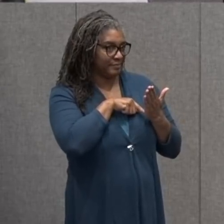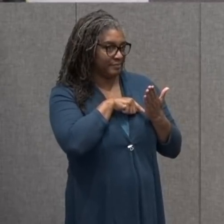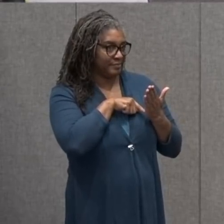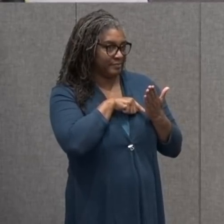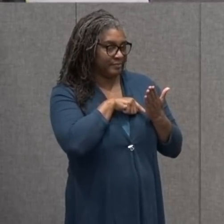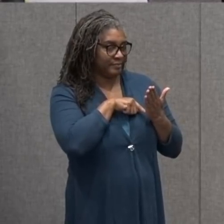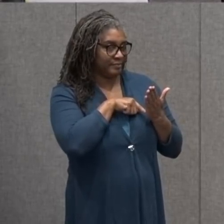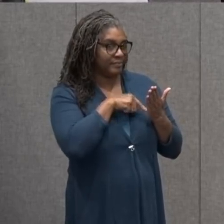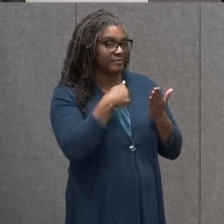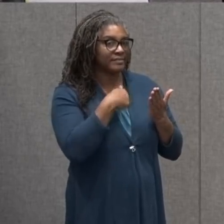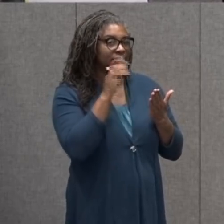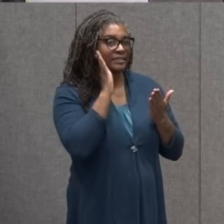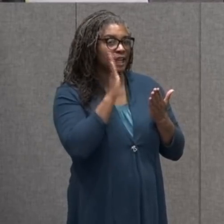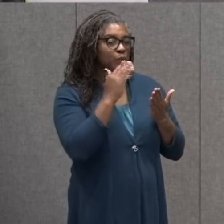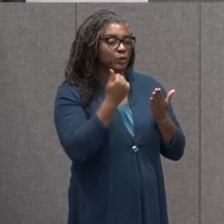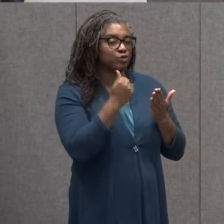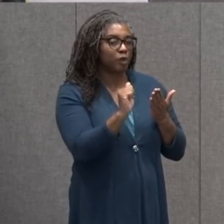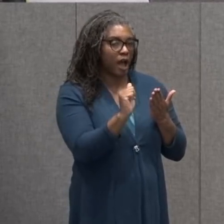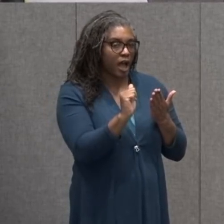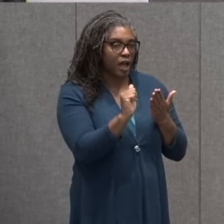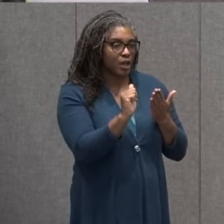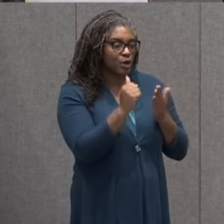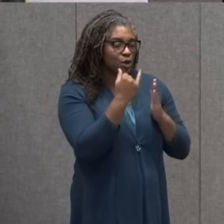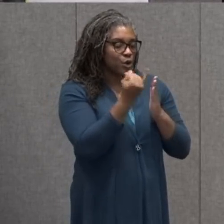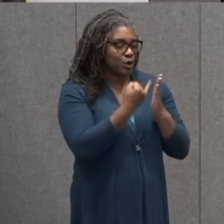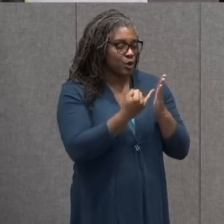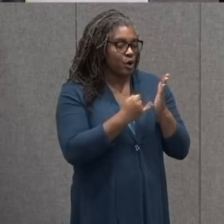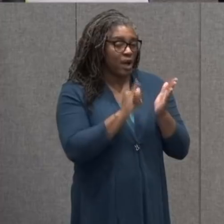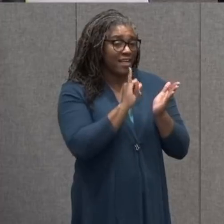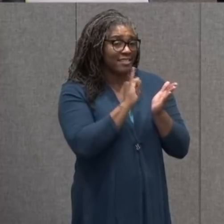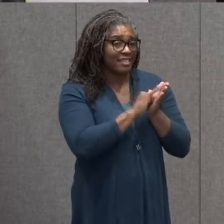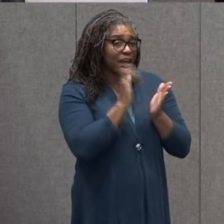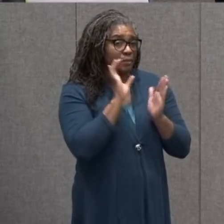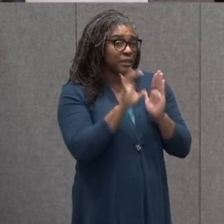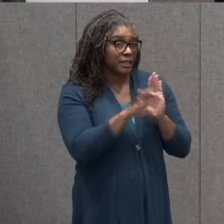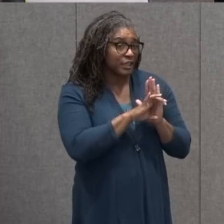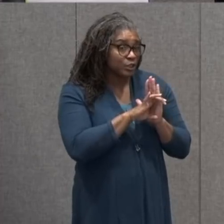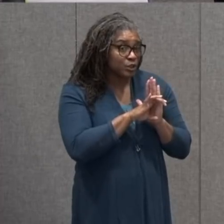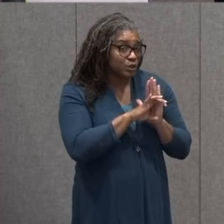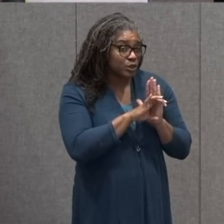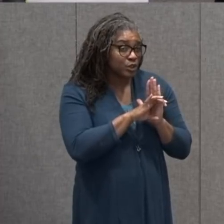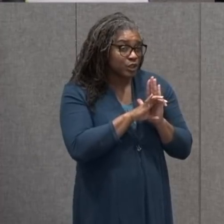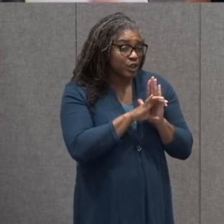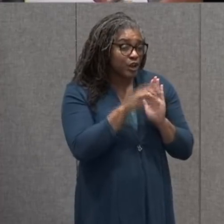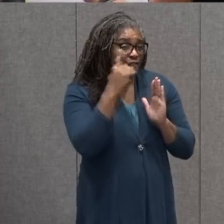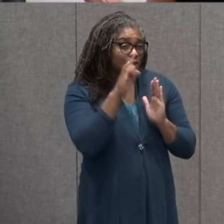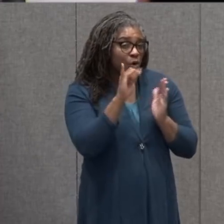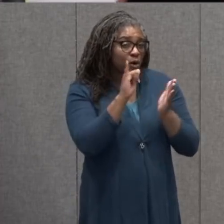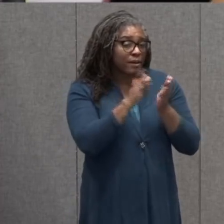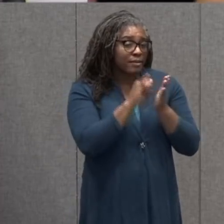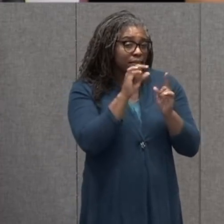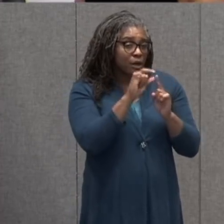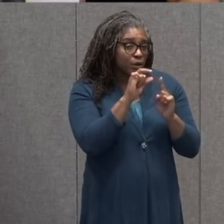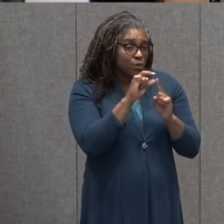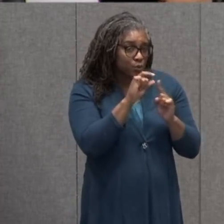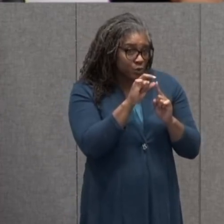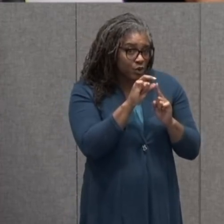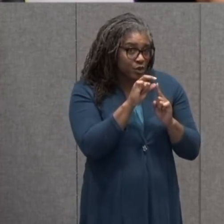And I'm going to try to draw that picture, or a picture of that word so that Ms. Craft can guess it.